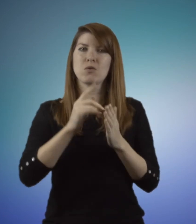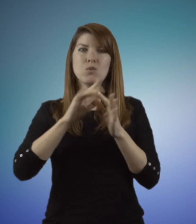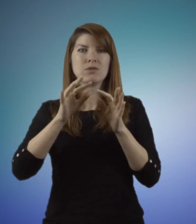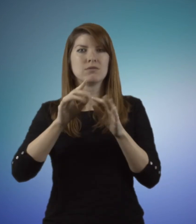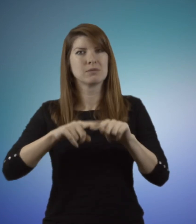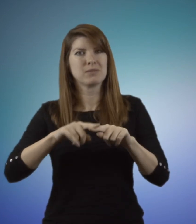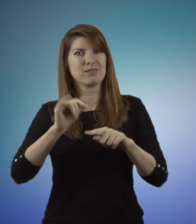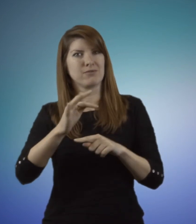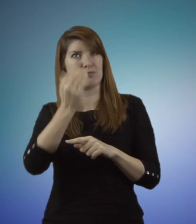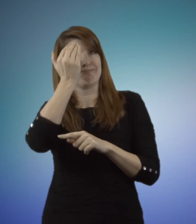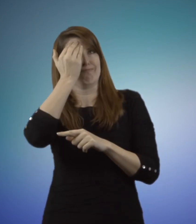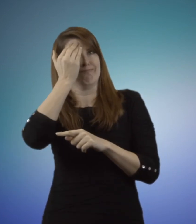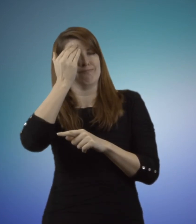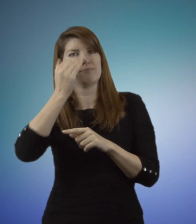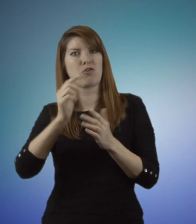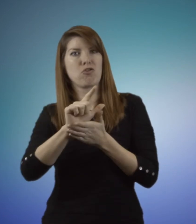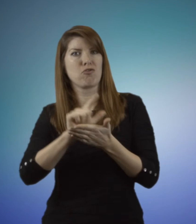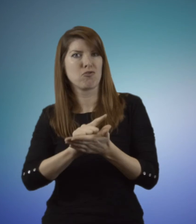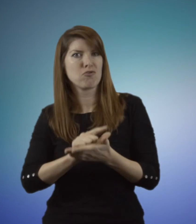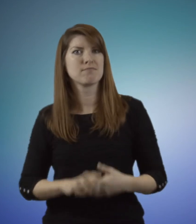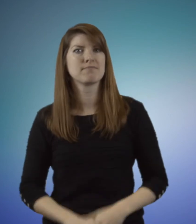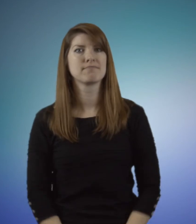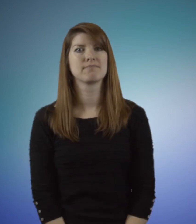oftentimes is dependent upon how well you know the law and what your rights are.